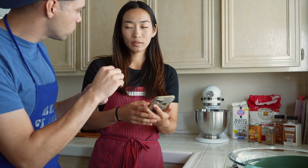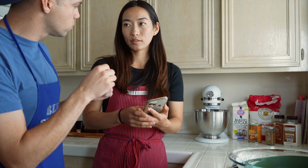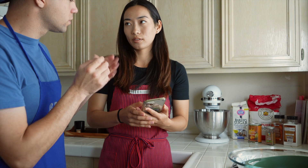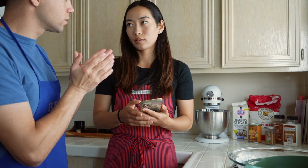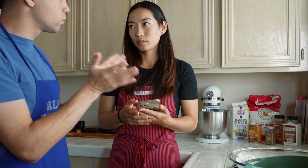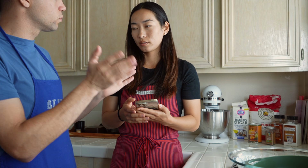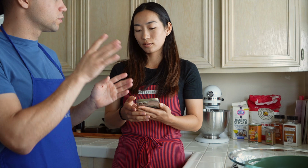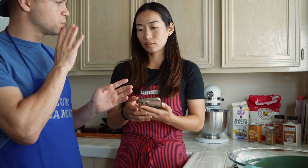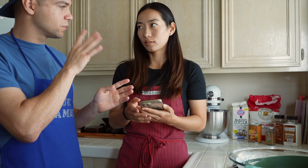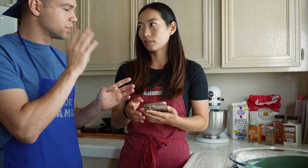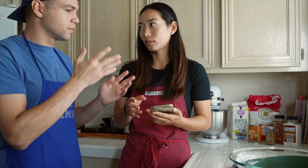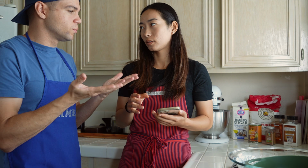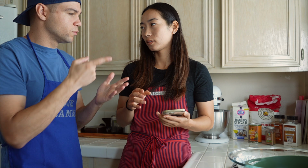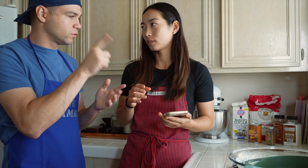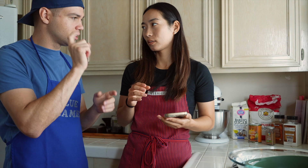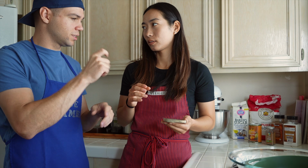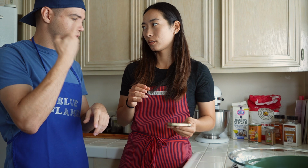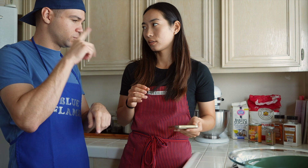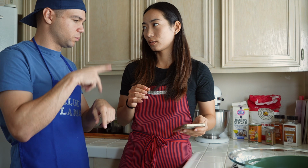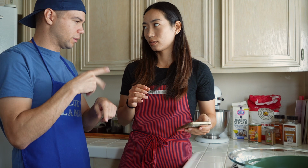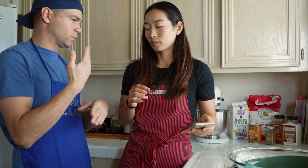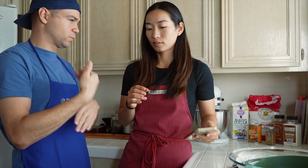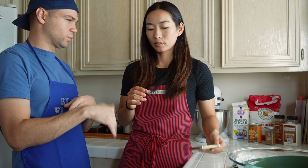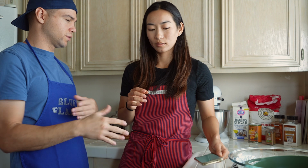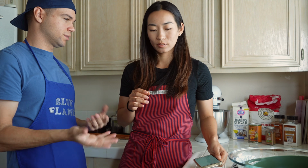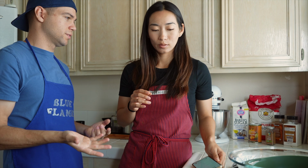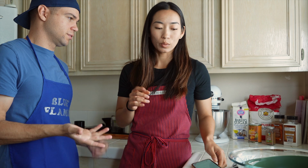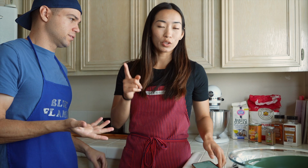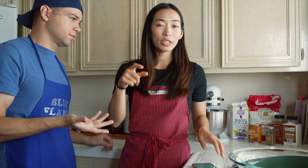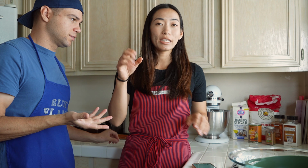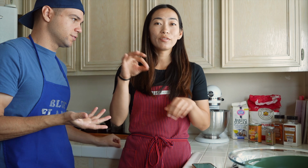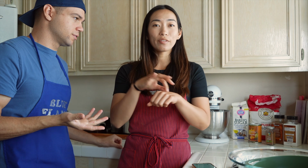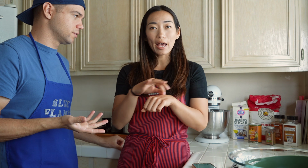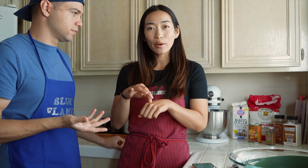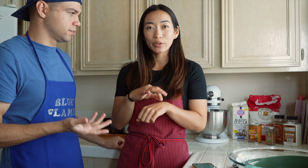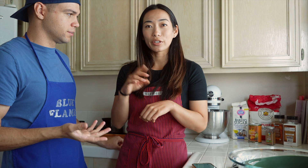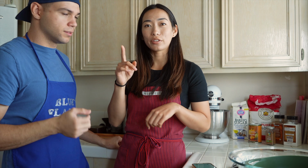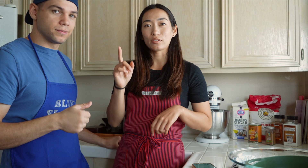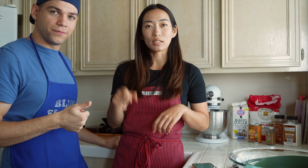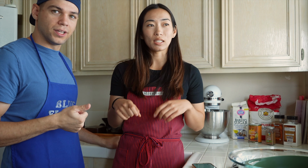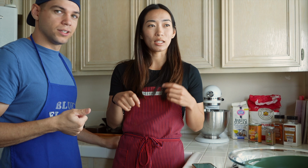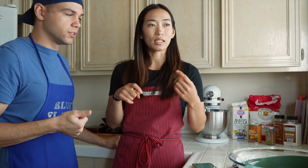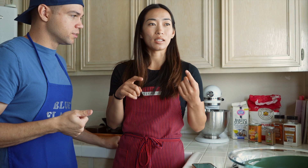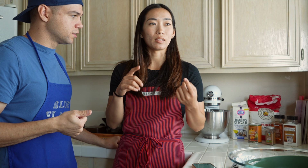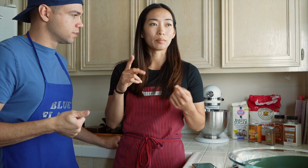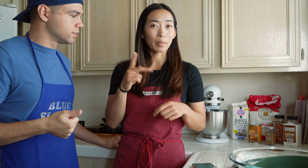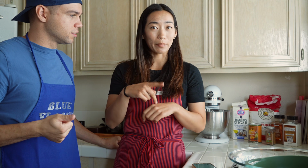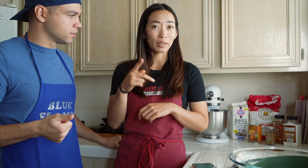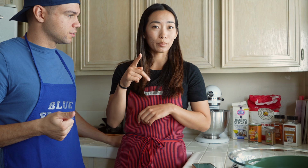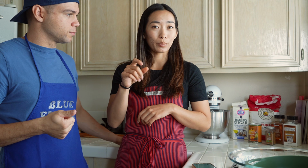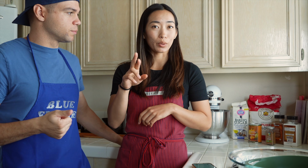R: so generally speaking what do you need for Pumpkin bread? E: well you need flour you need pumpkin puree